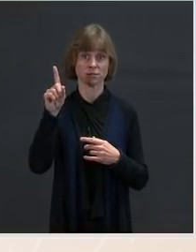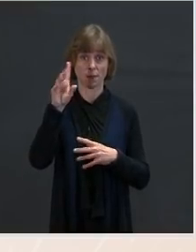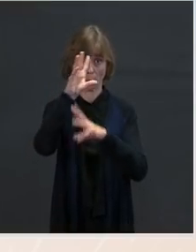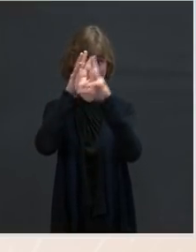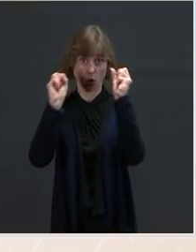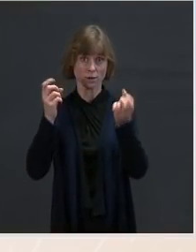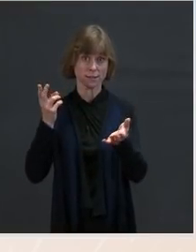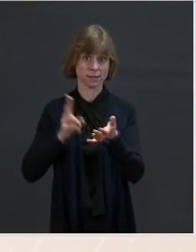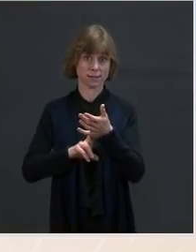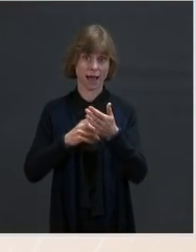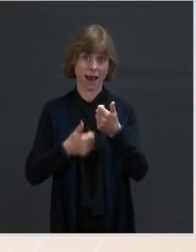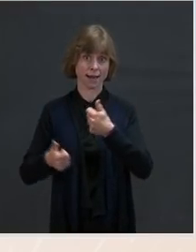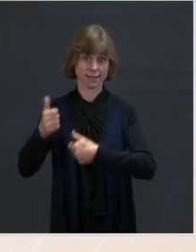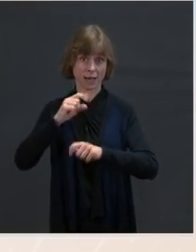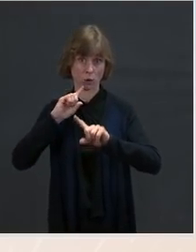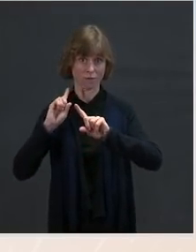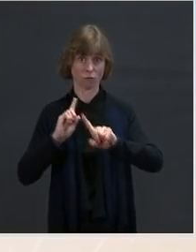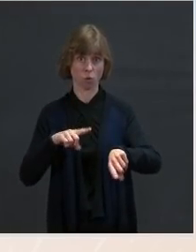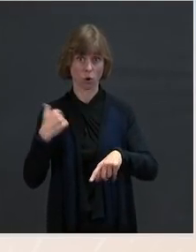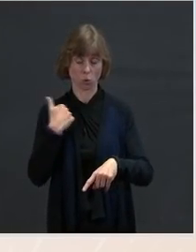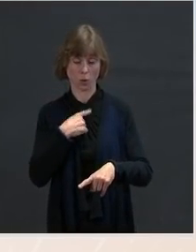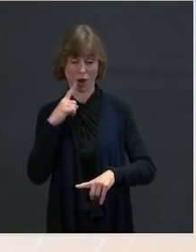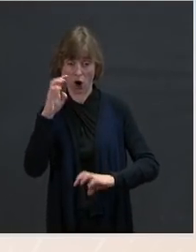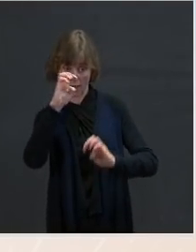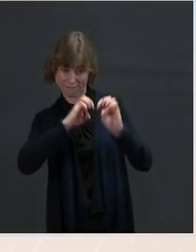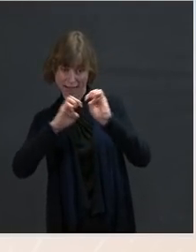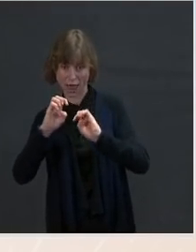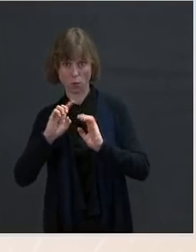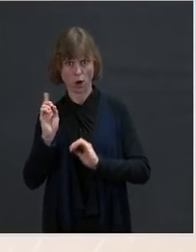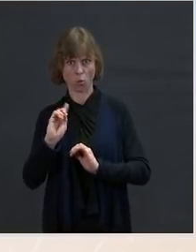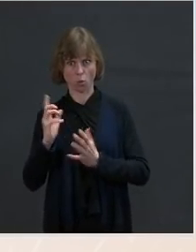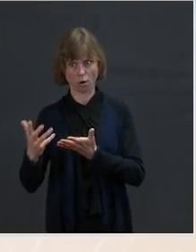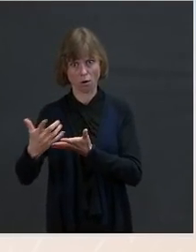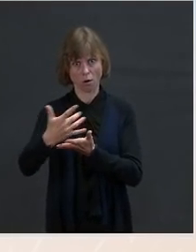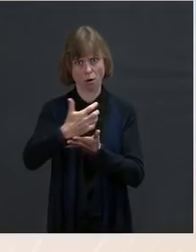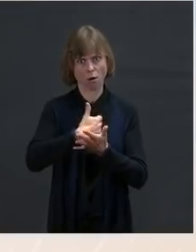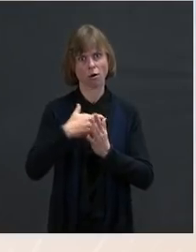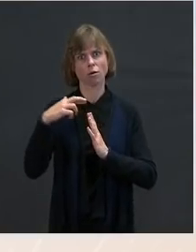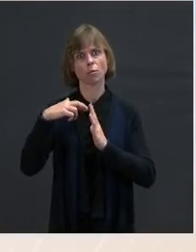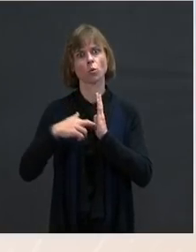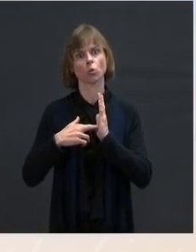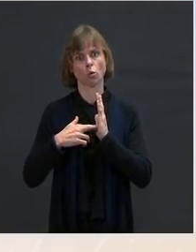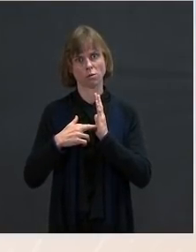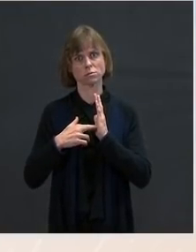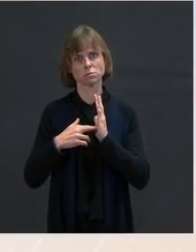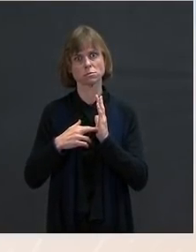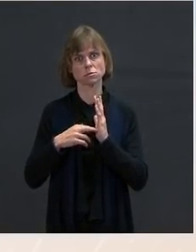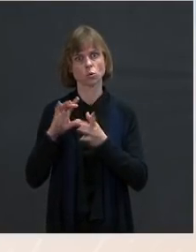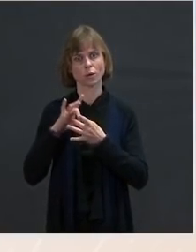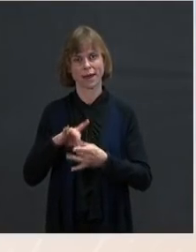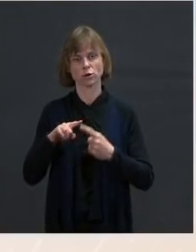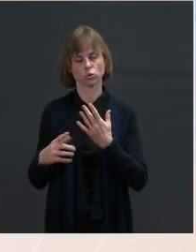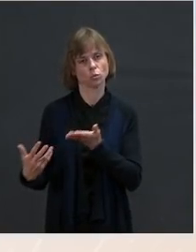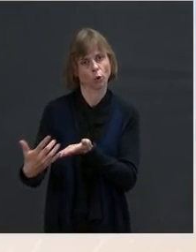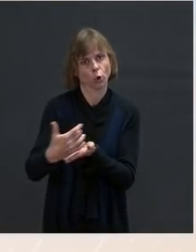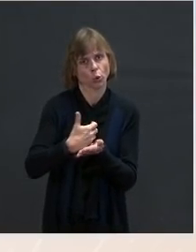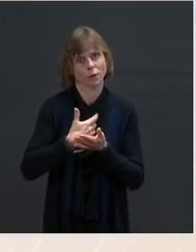we're of course evaluating procurement components of that, but no changes anticipated.